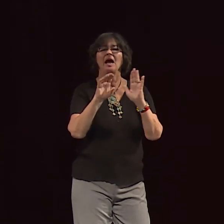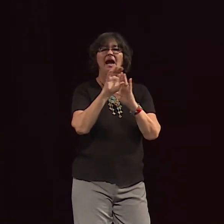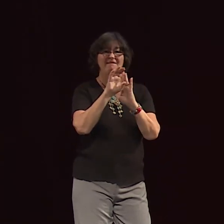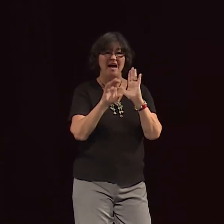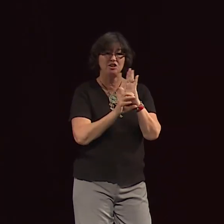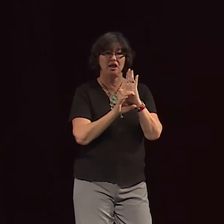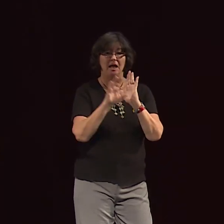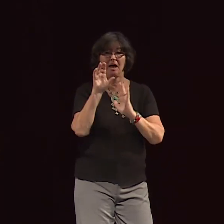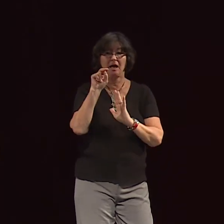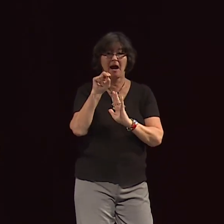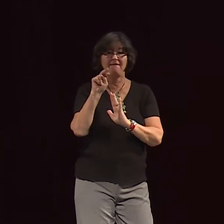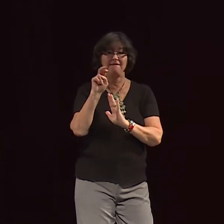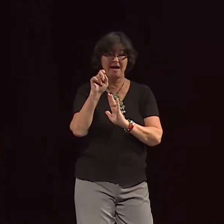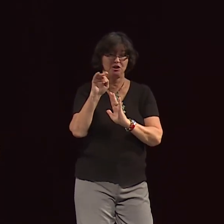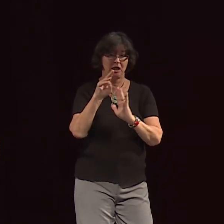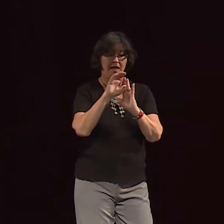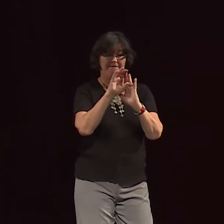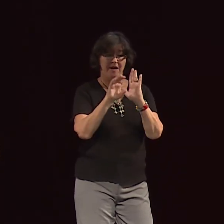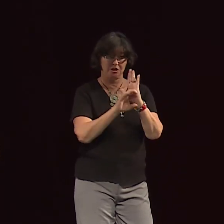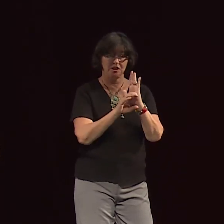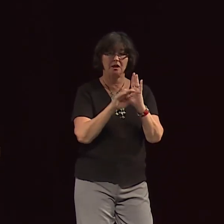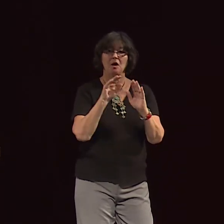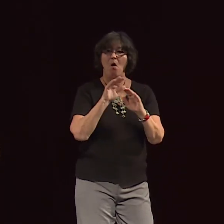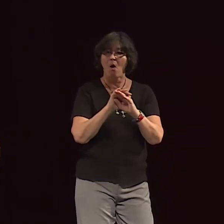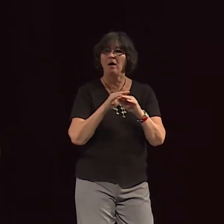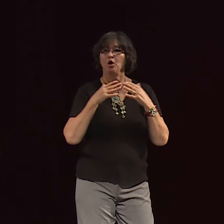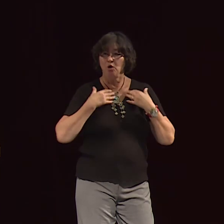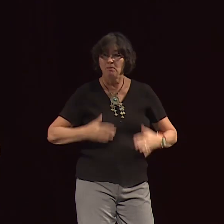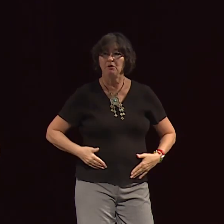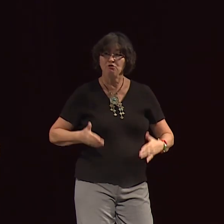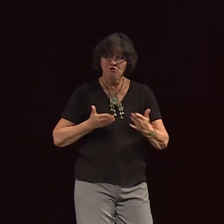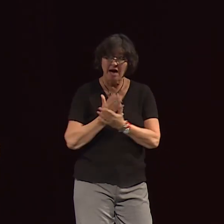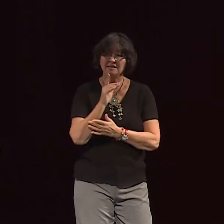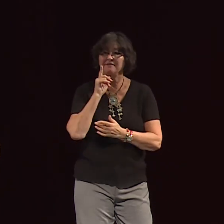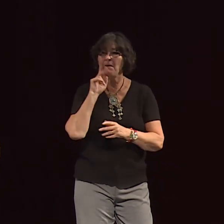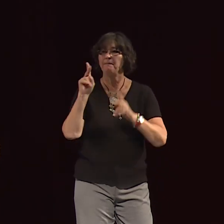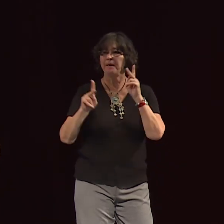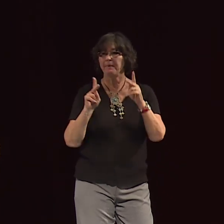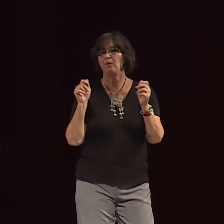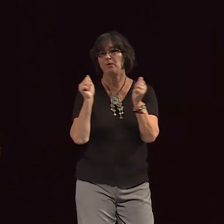The CRPD...it's the Convention on Human Rights